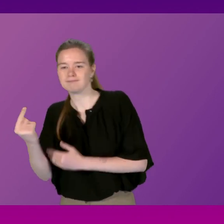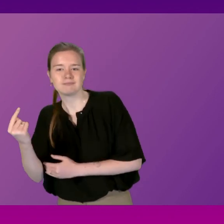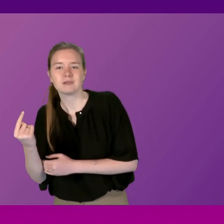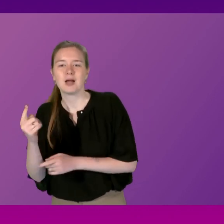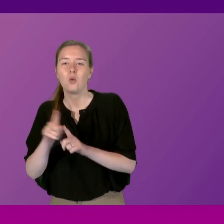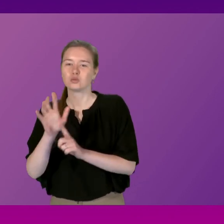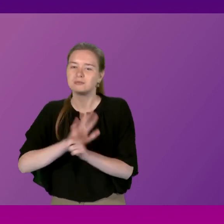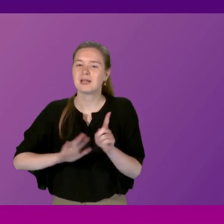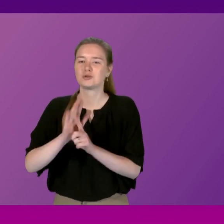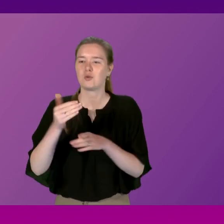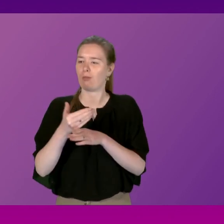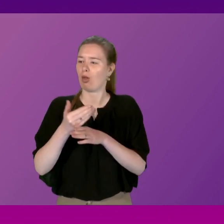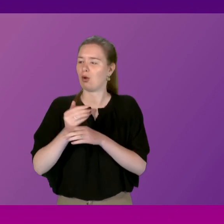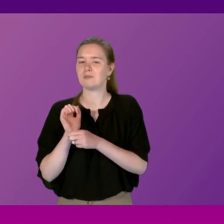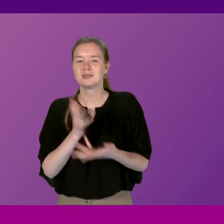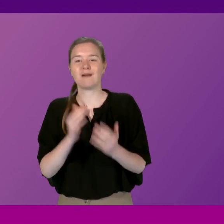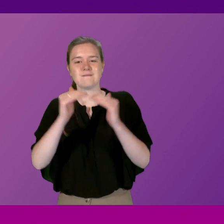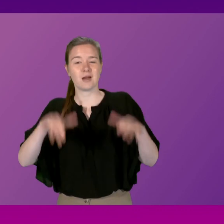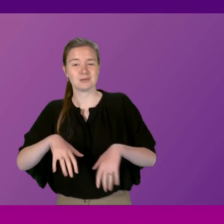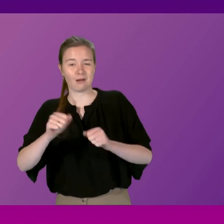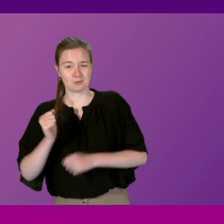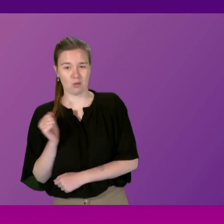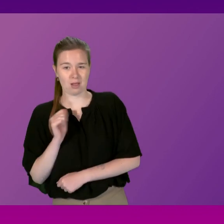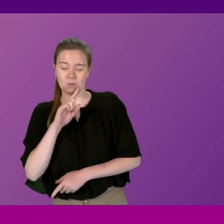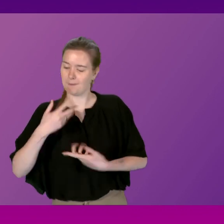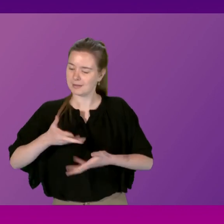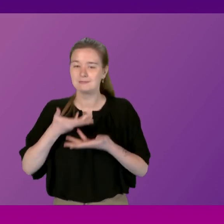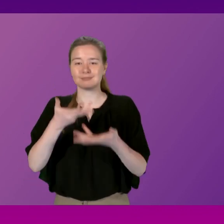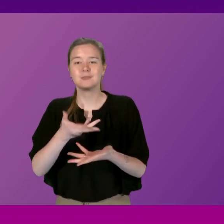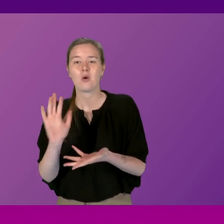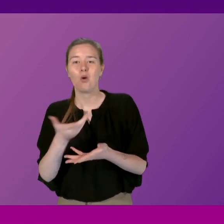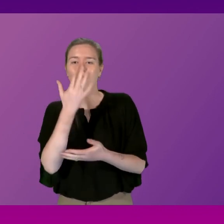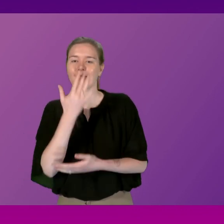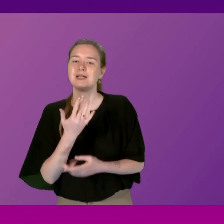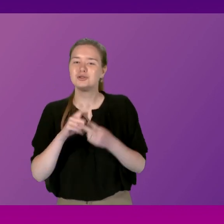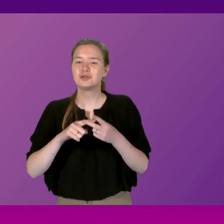national employment service, Fair Start Scotland, we are delivering all-age, person-centred